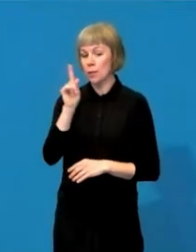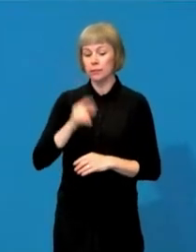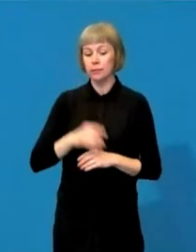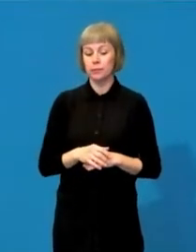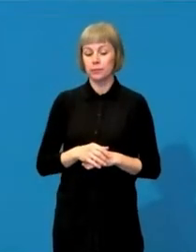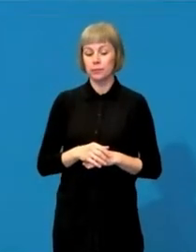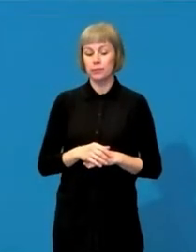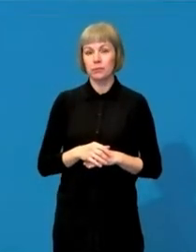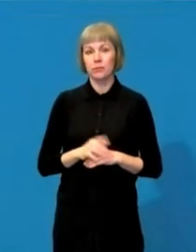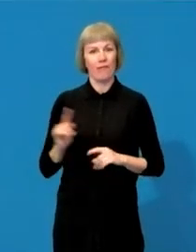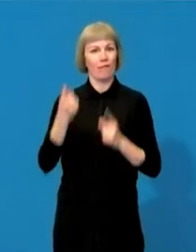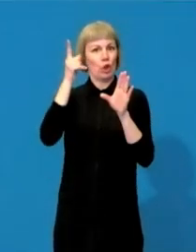She - it's her first year down there.